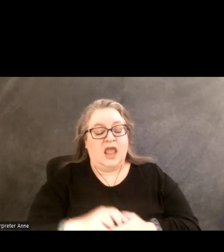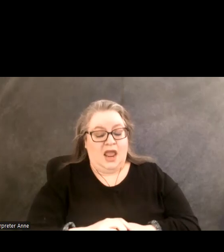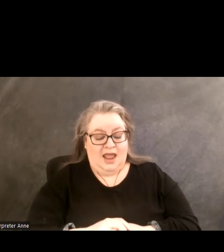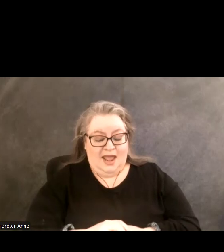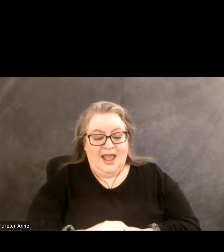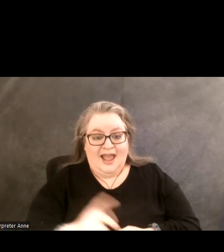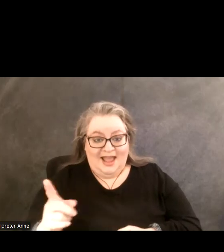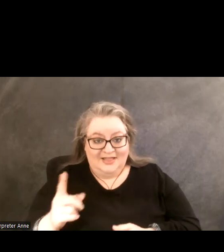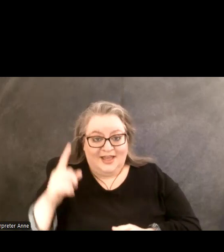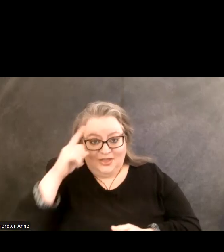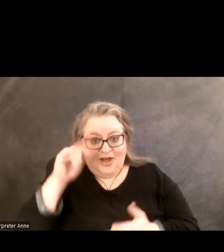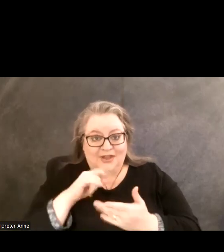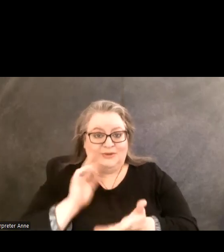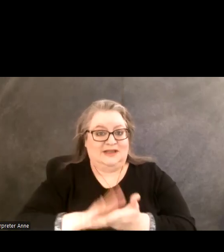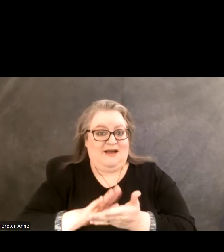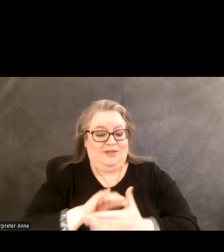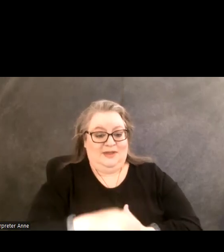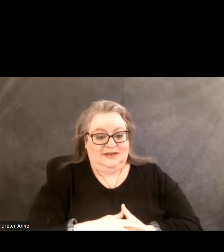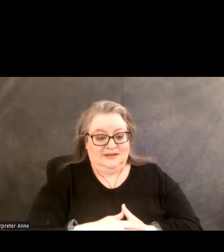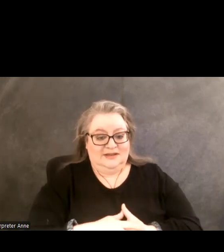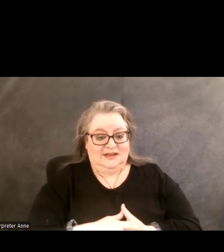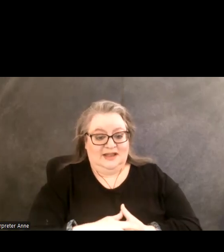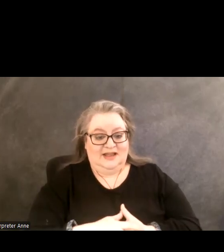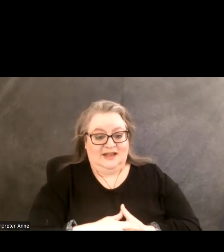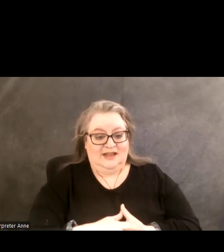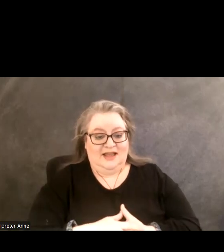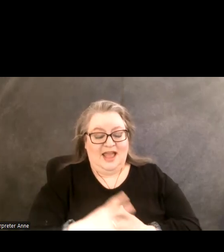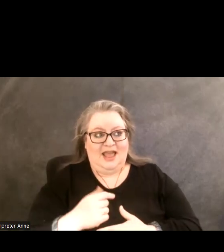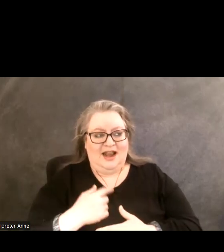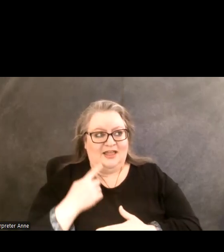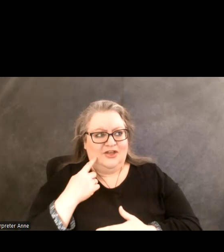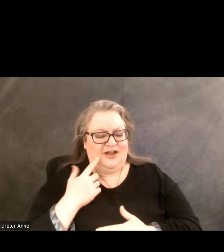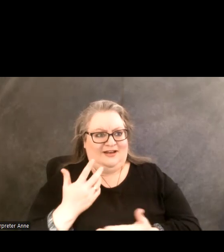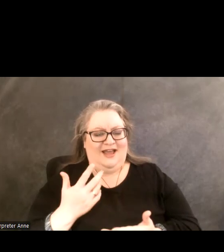was a compliment. And I was like: I am an actor. I have